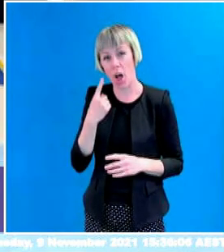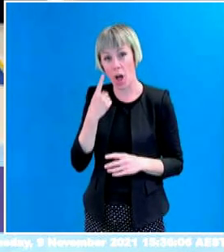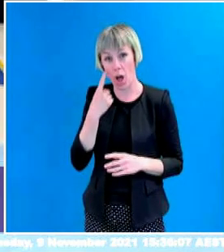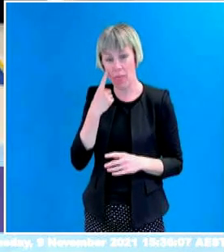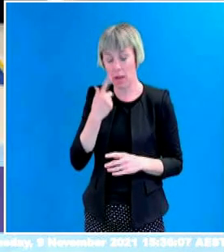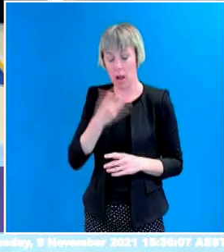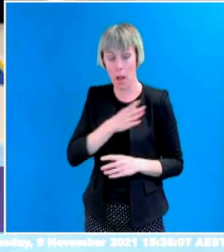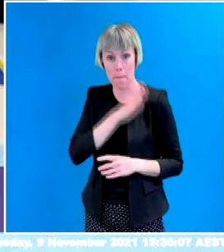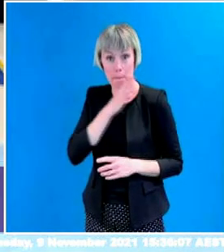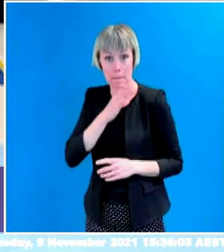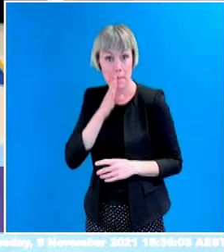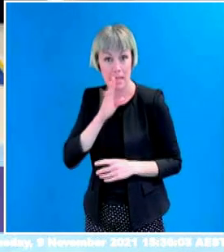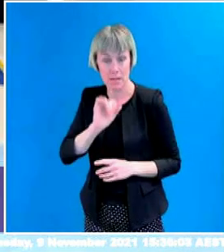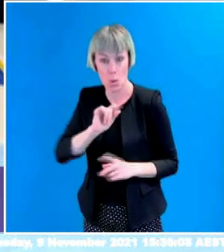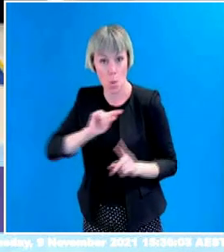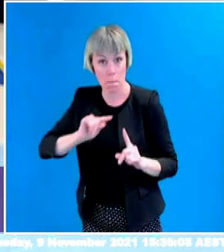point that you are trying to make.